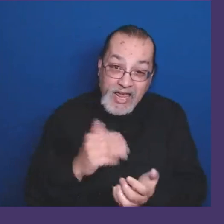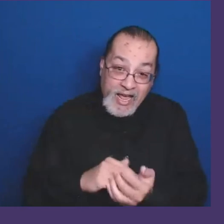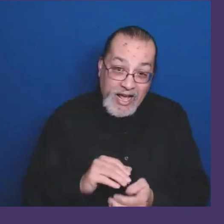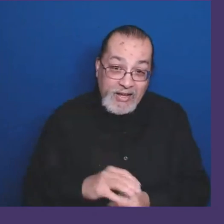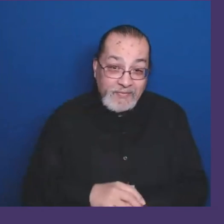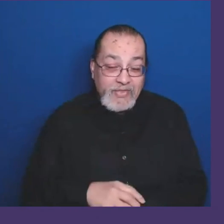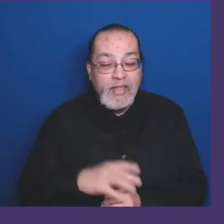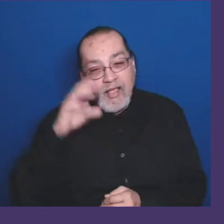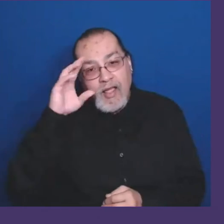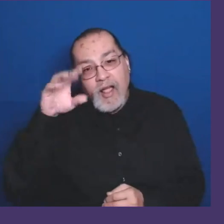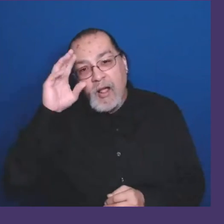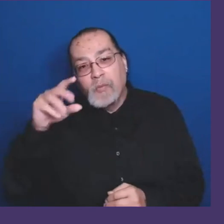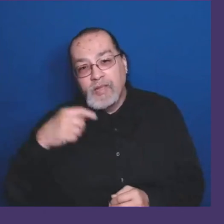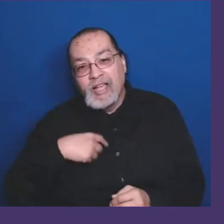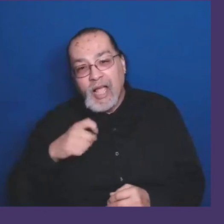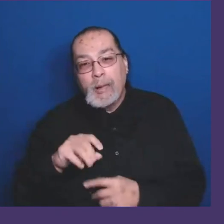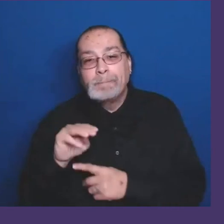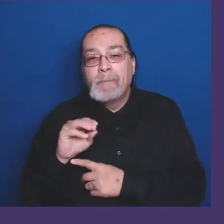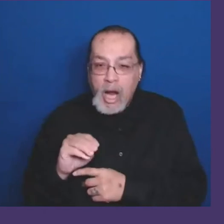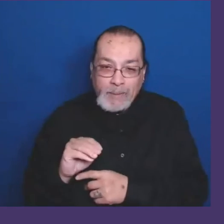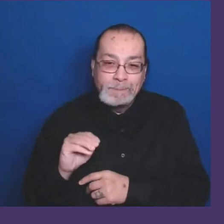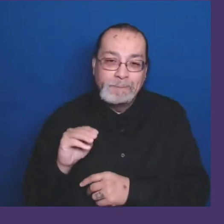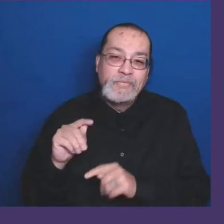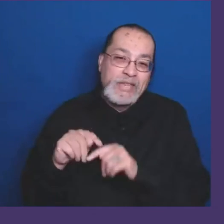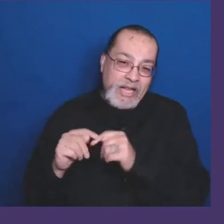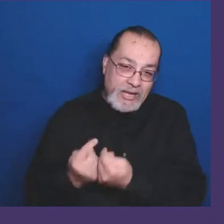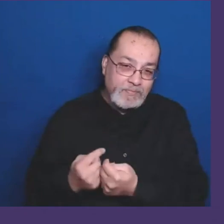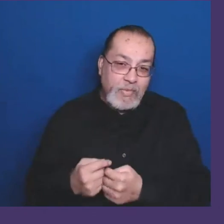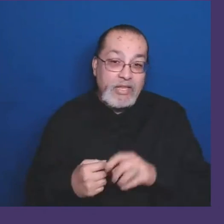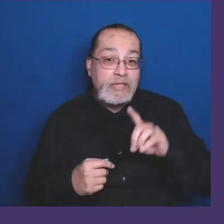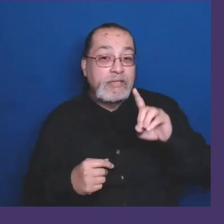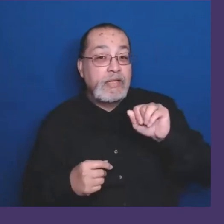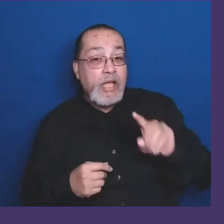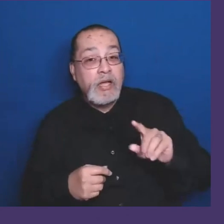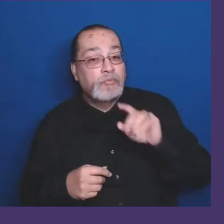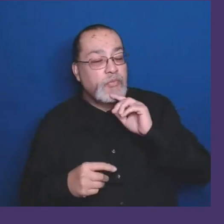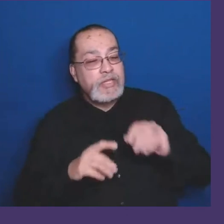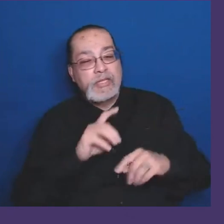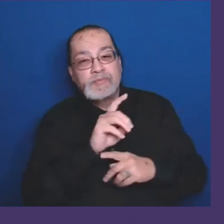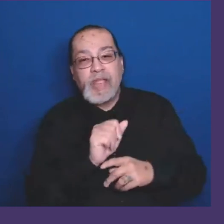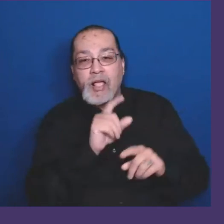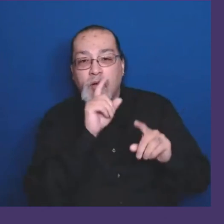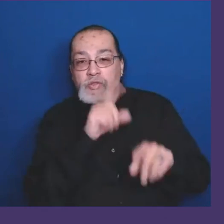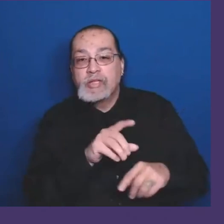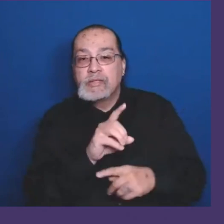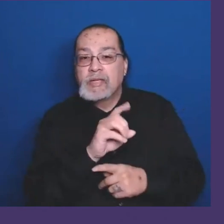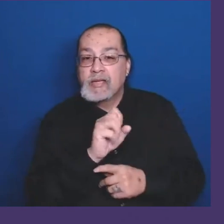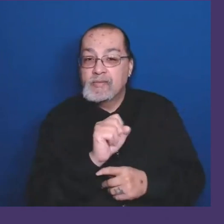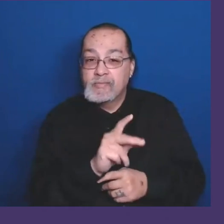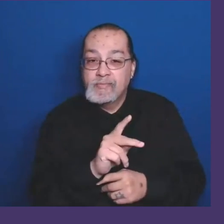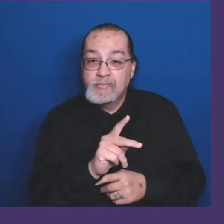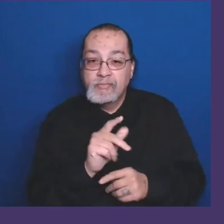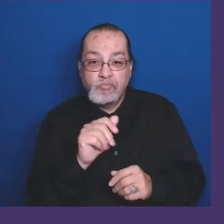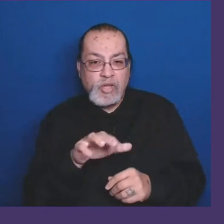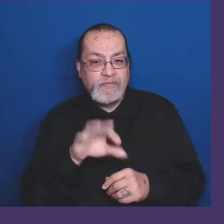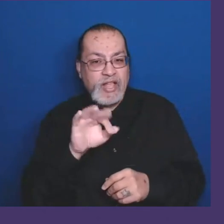The DAD is the Disability Answer Desk. You can find that at aka.ms/DAD. You can deep-dive to any and all